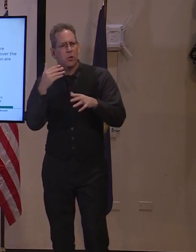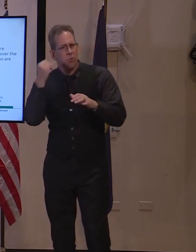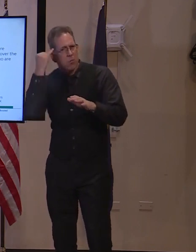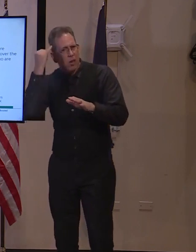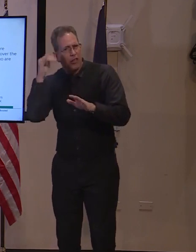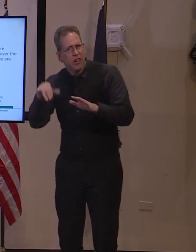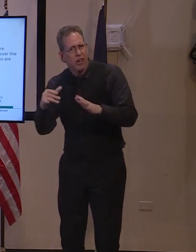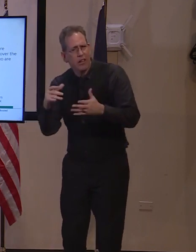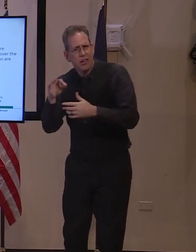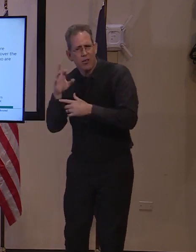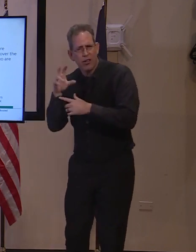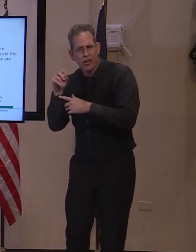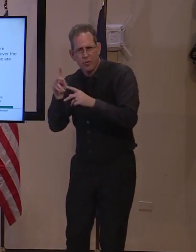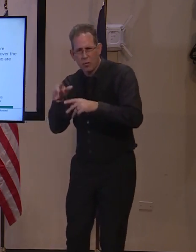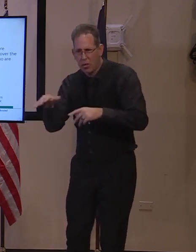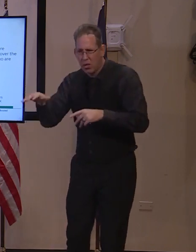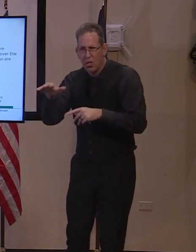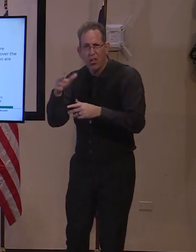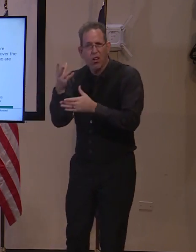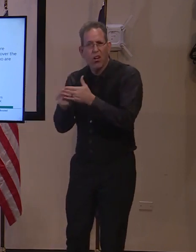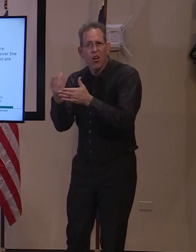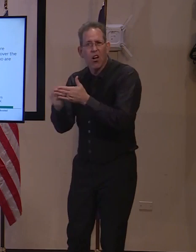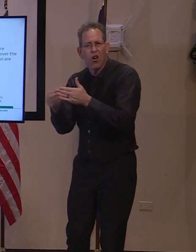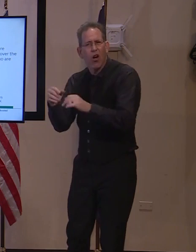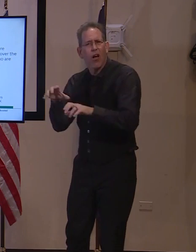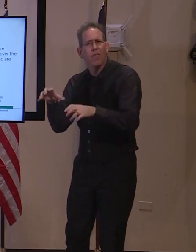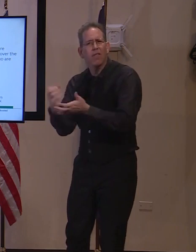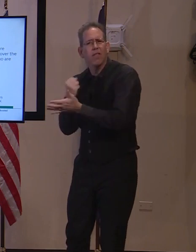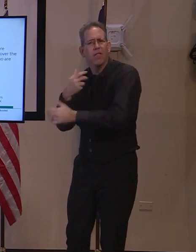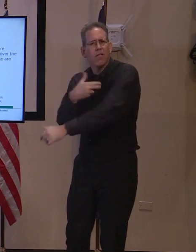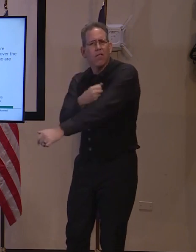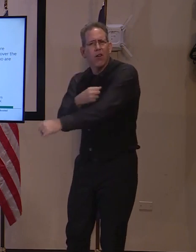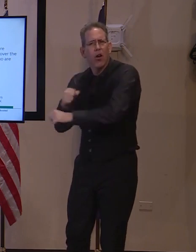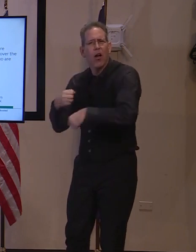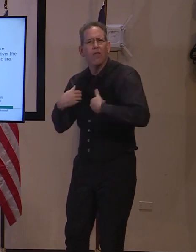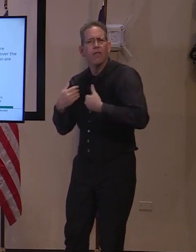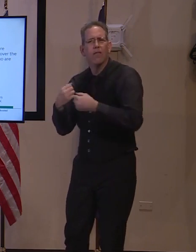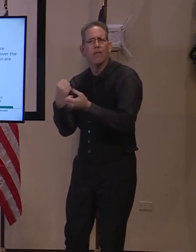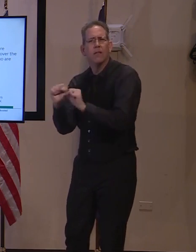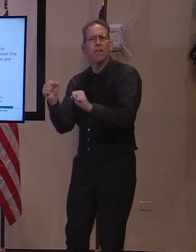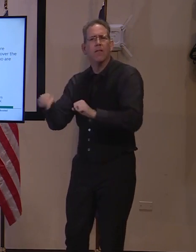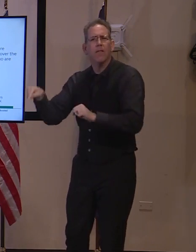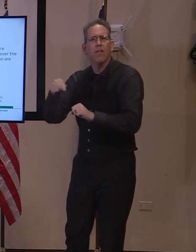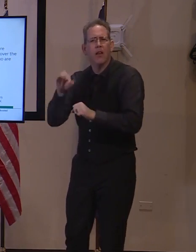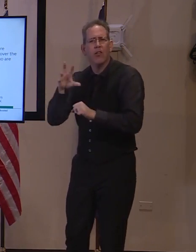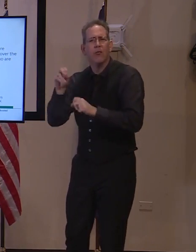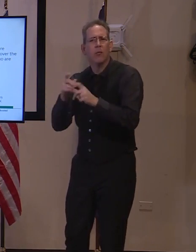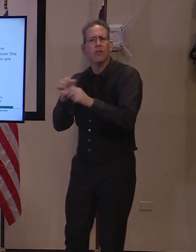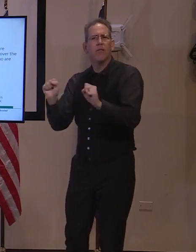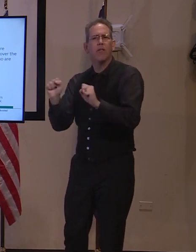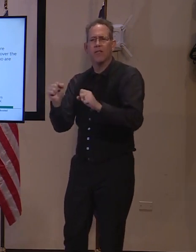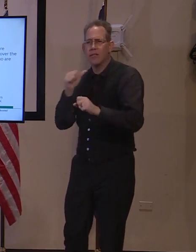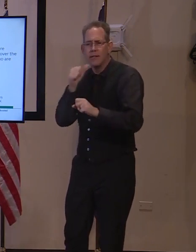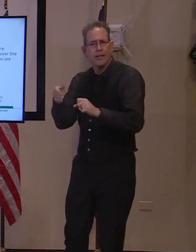in terms of Vermont's ability to go out and get vaccinated. But we need to continue to do that and particularly do it as it relates to the boosters as